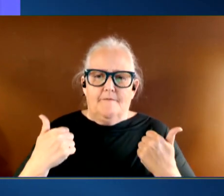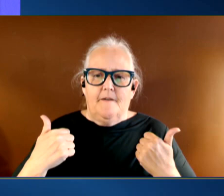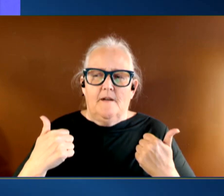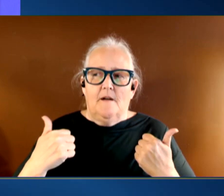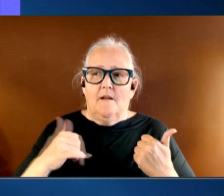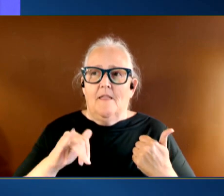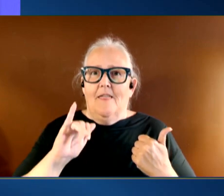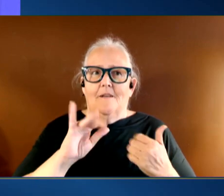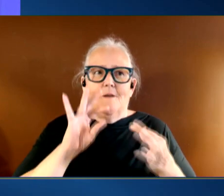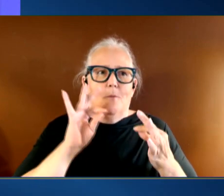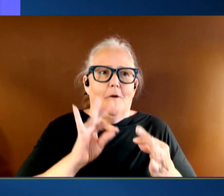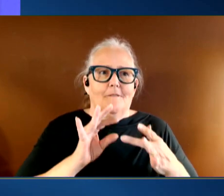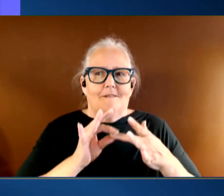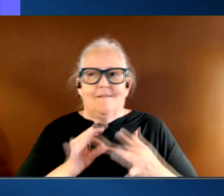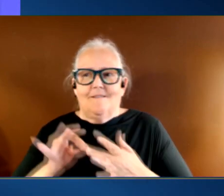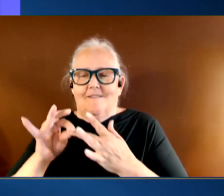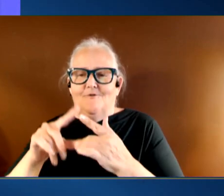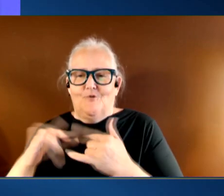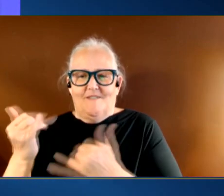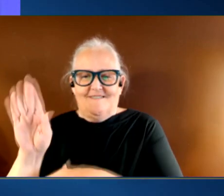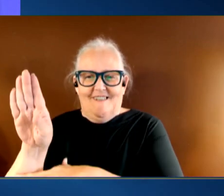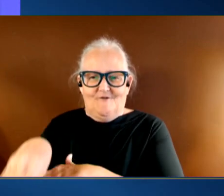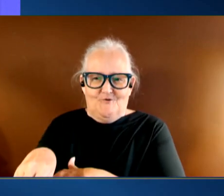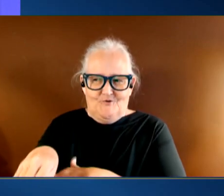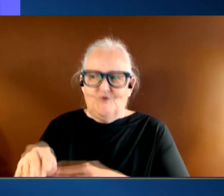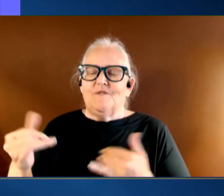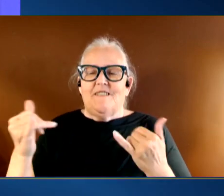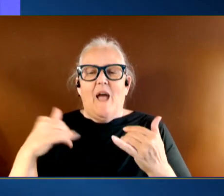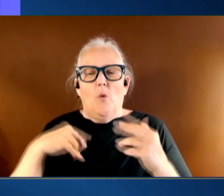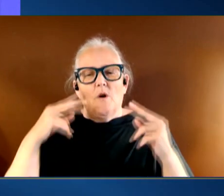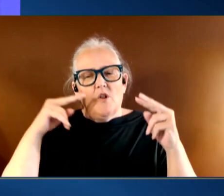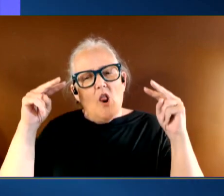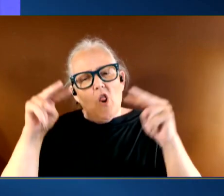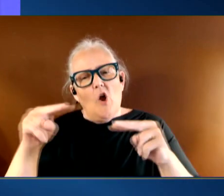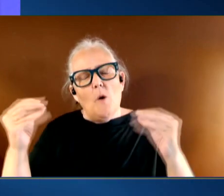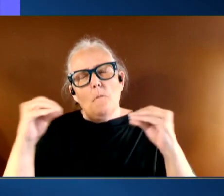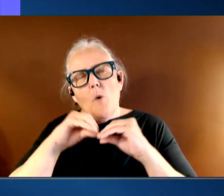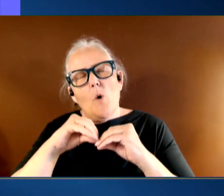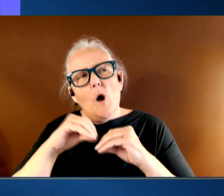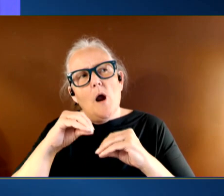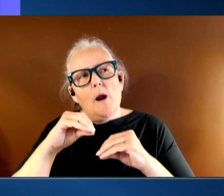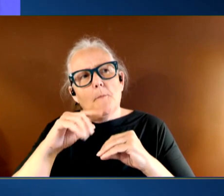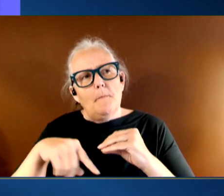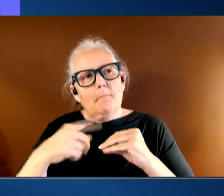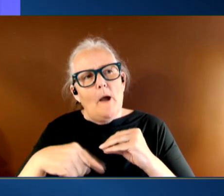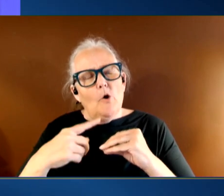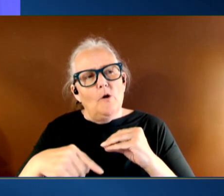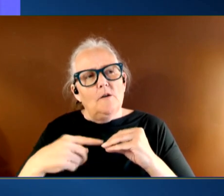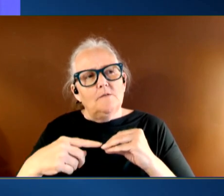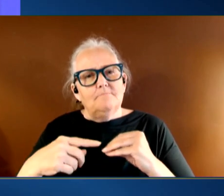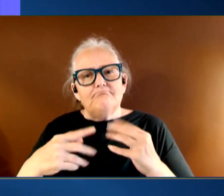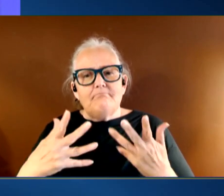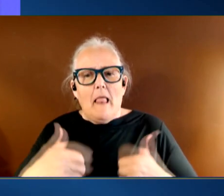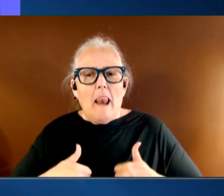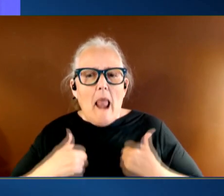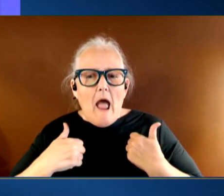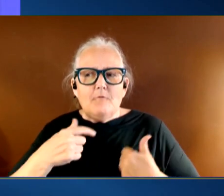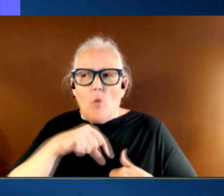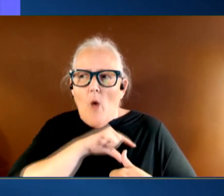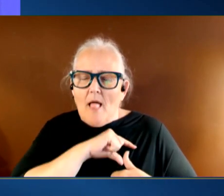half of our day, which is a greater focus now on quality of life, on research and on partnerships,